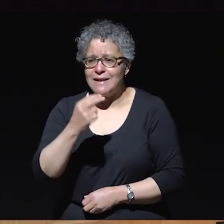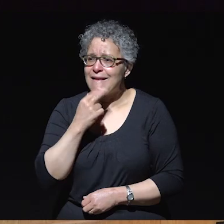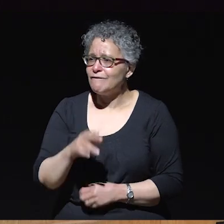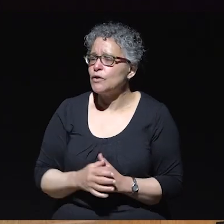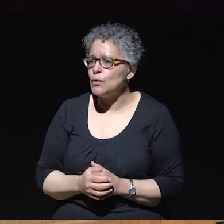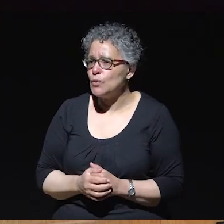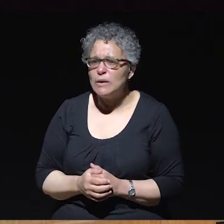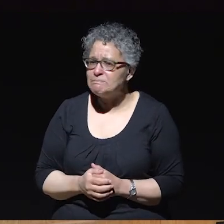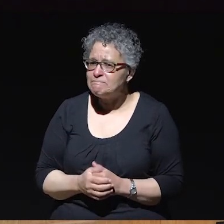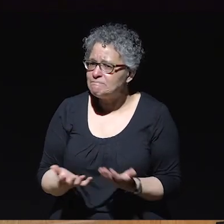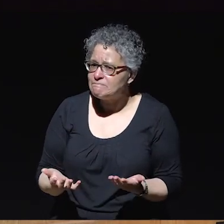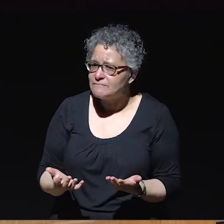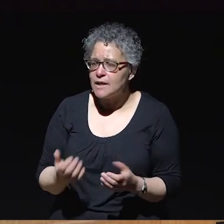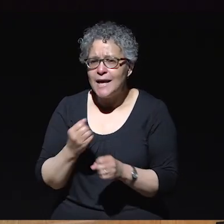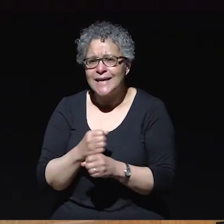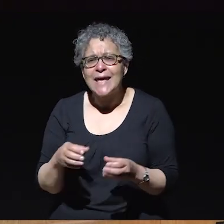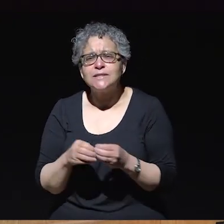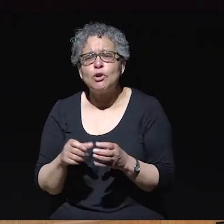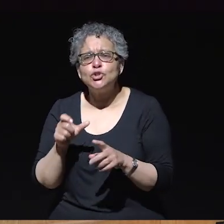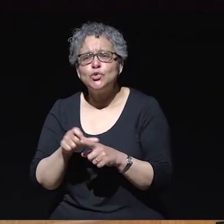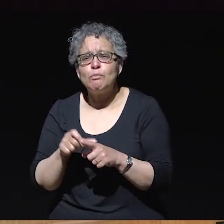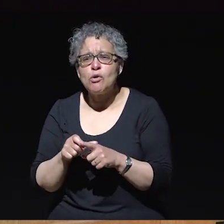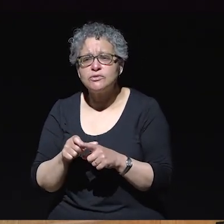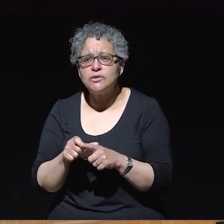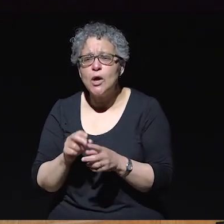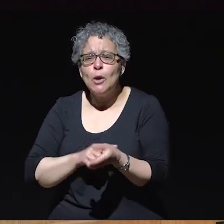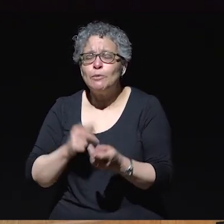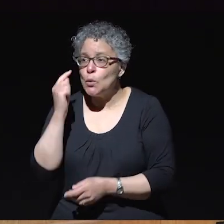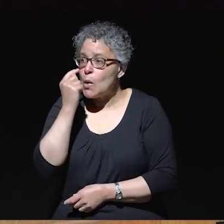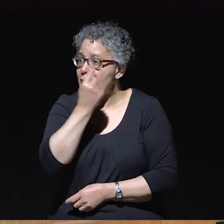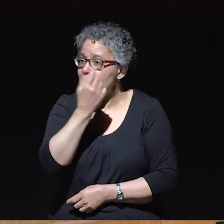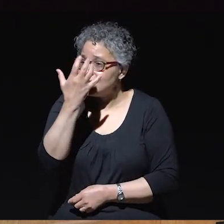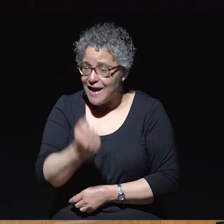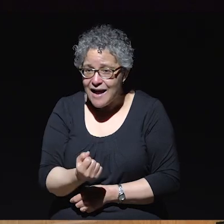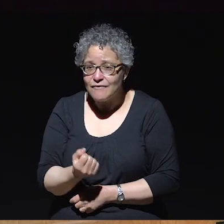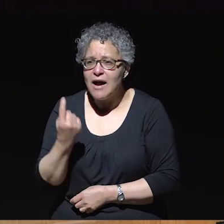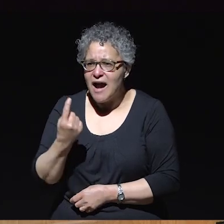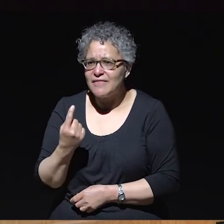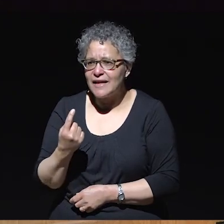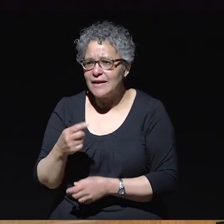The thing is, though, that Gainsborough Dupont clearly has blue eyes. In fact, blue eyes, I think is pretty much a family trait for the Gainsboroughs.